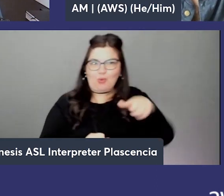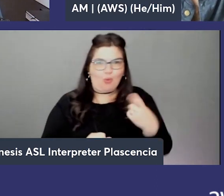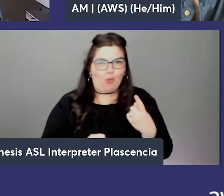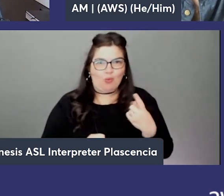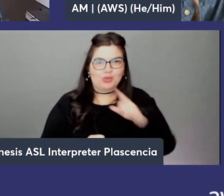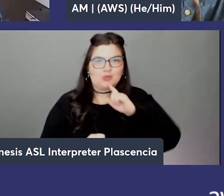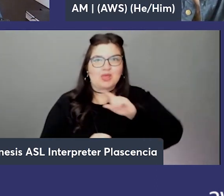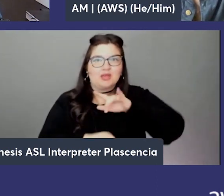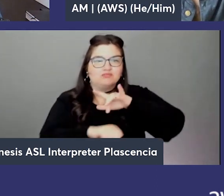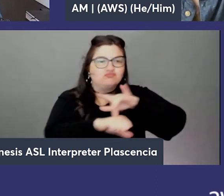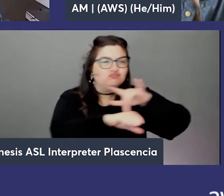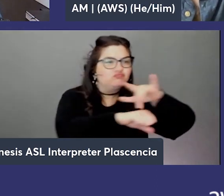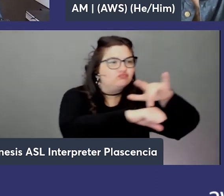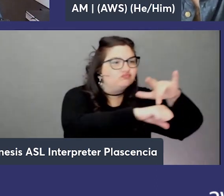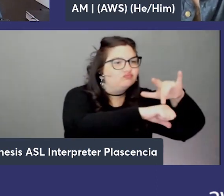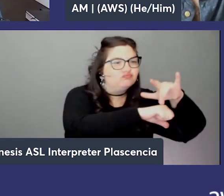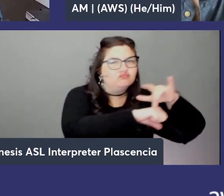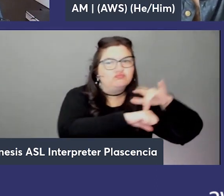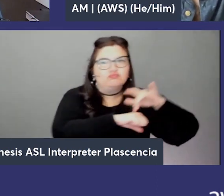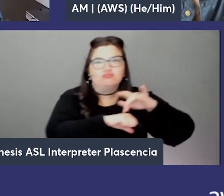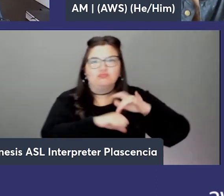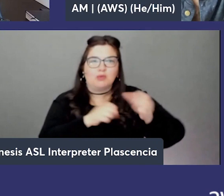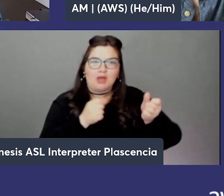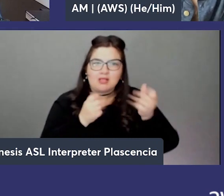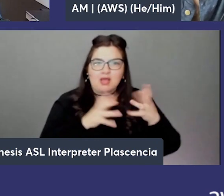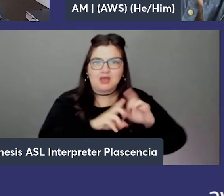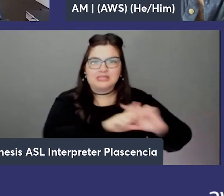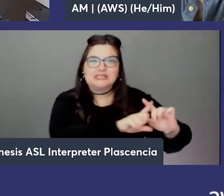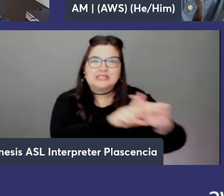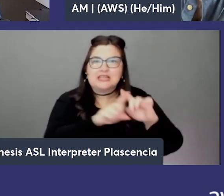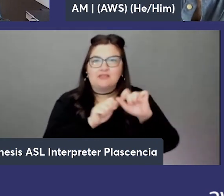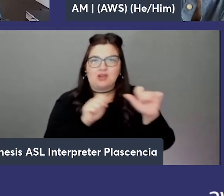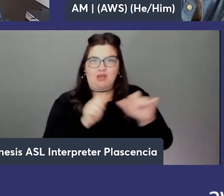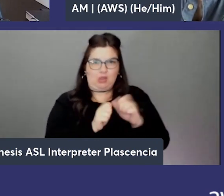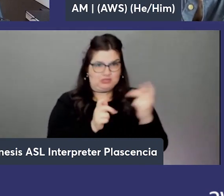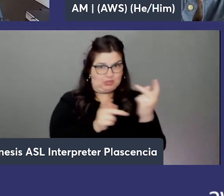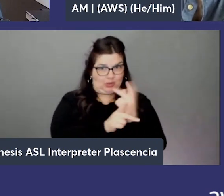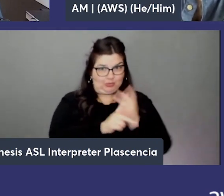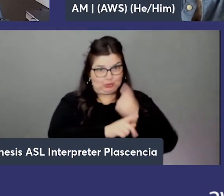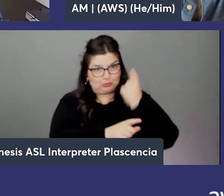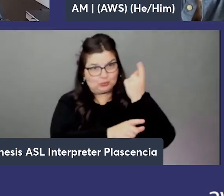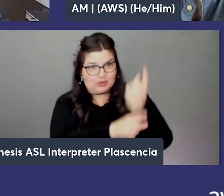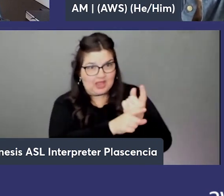into a lot of the different areas of compute, correct? Absolutely.